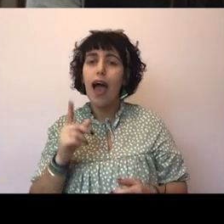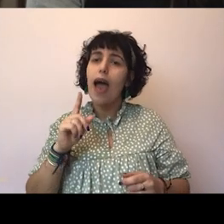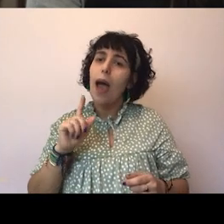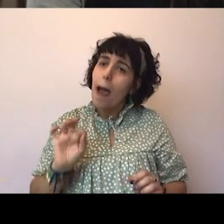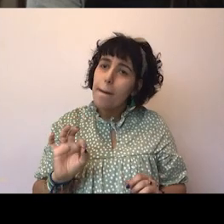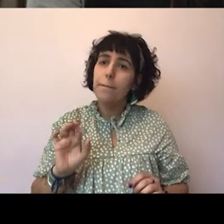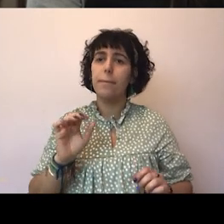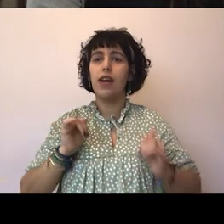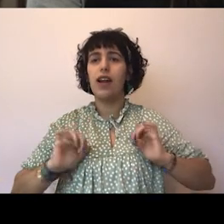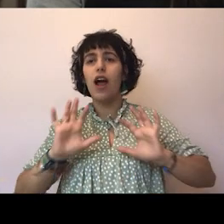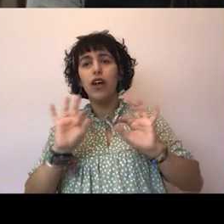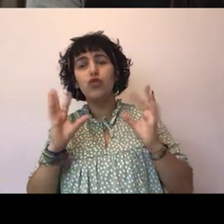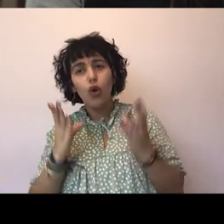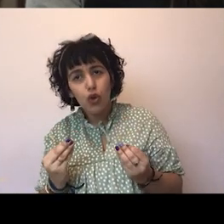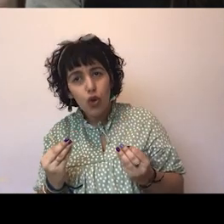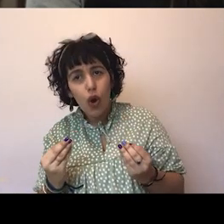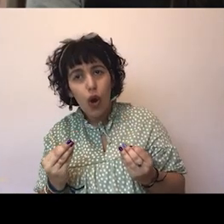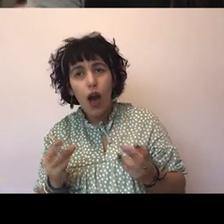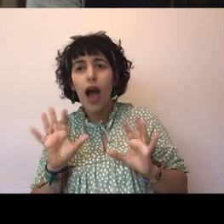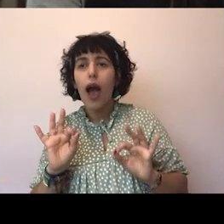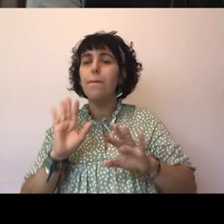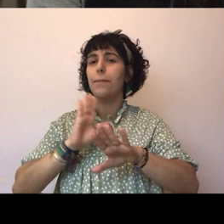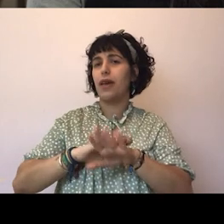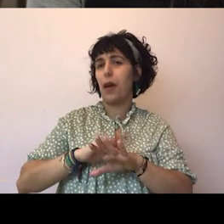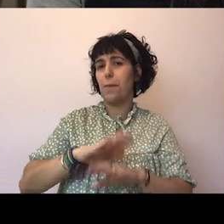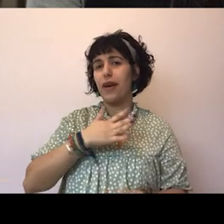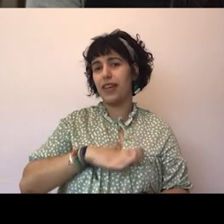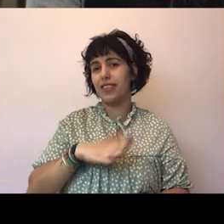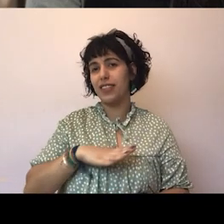Or what can I say, I have very sharp facial features,